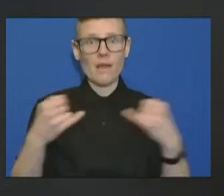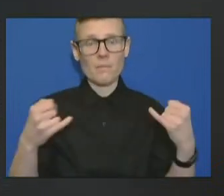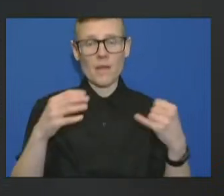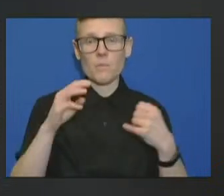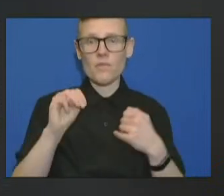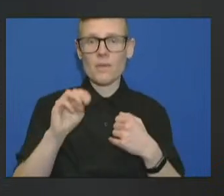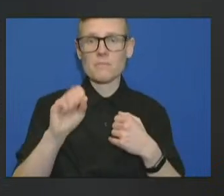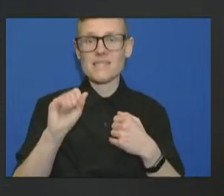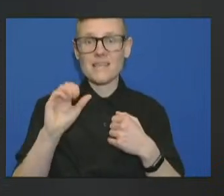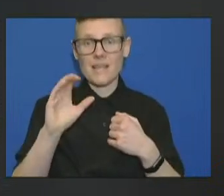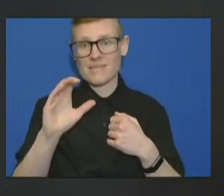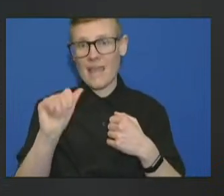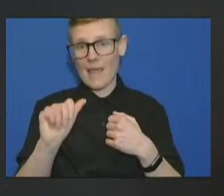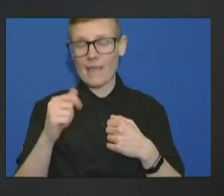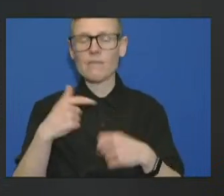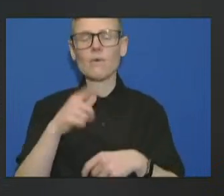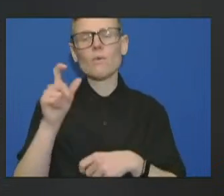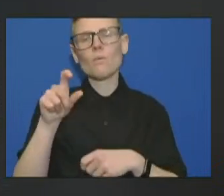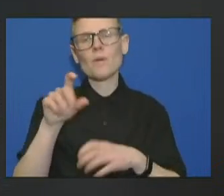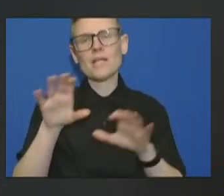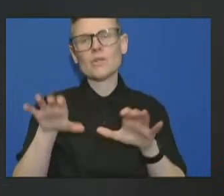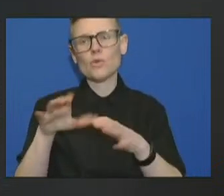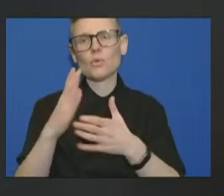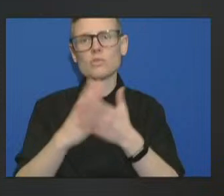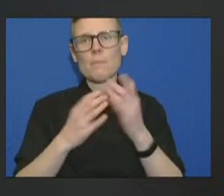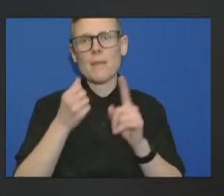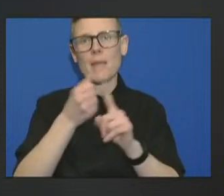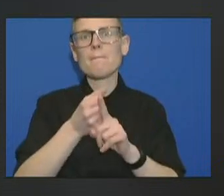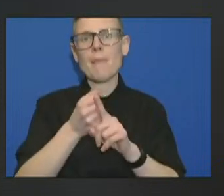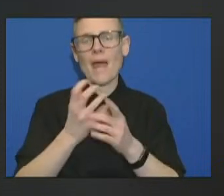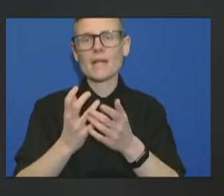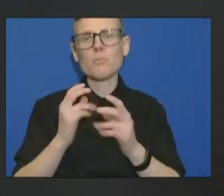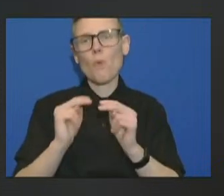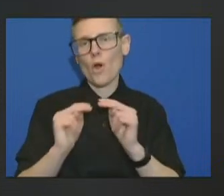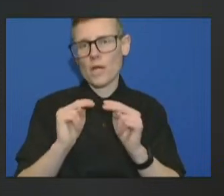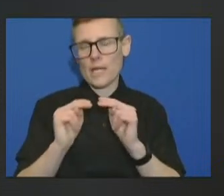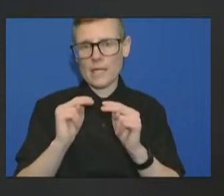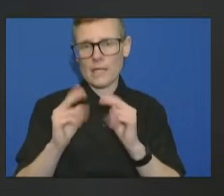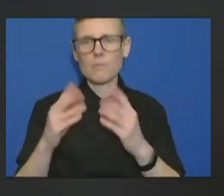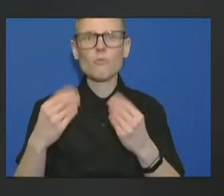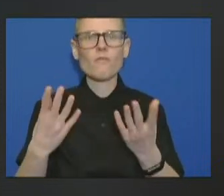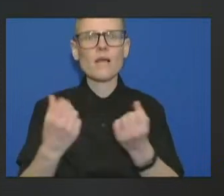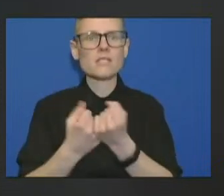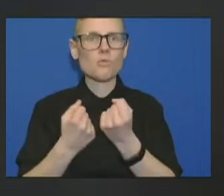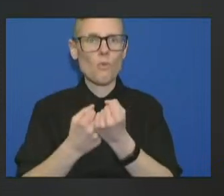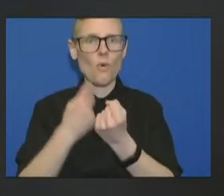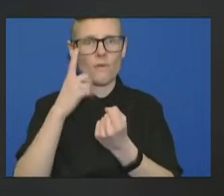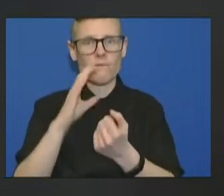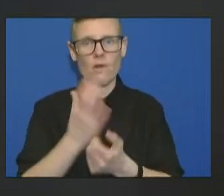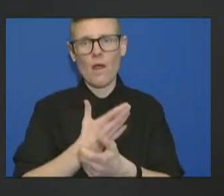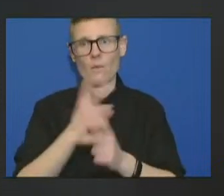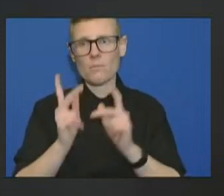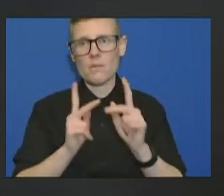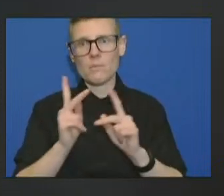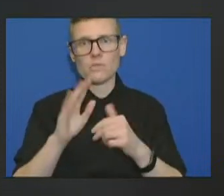within our timeline right now with MCE, but we are definitely